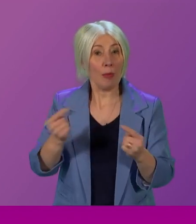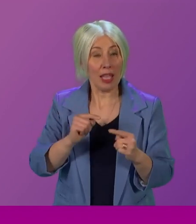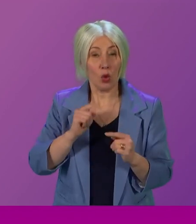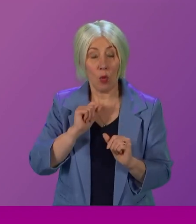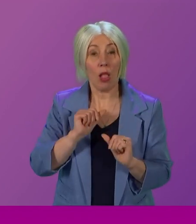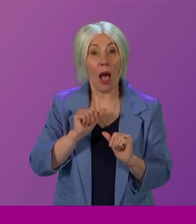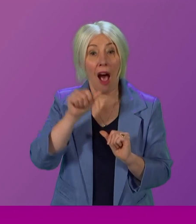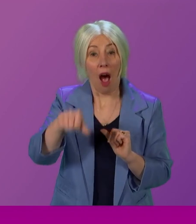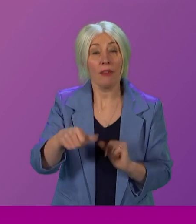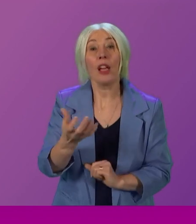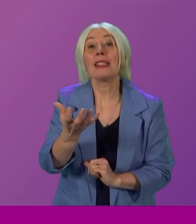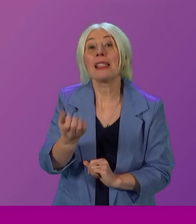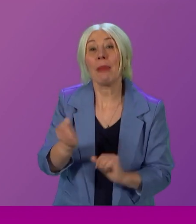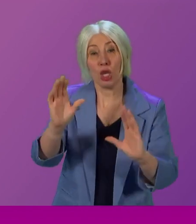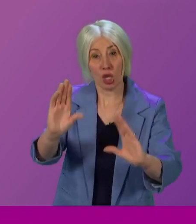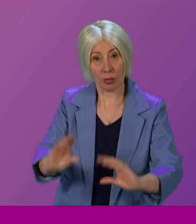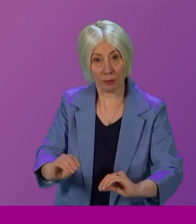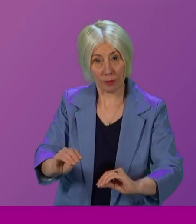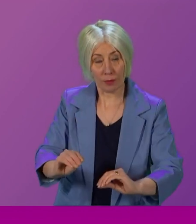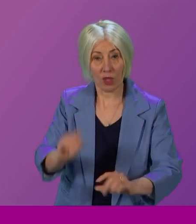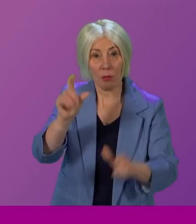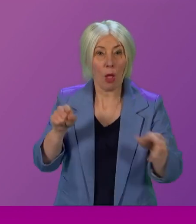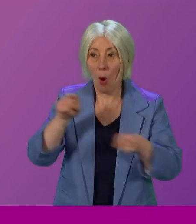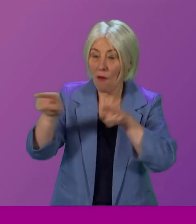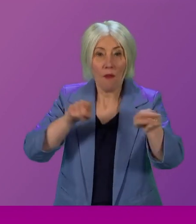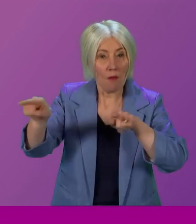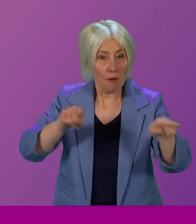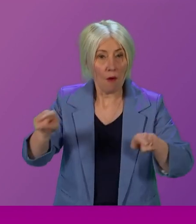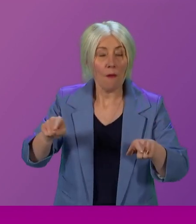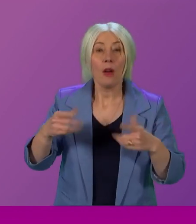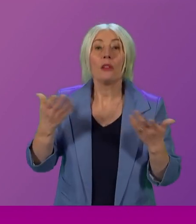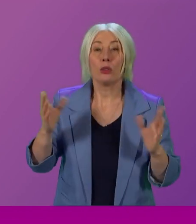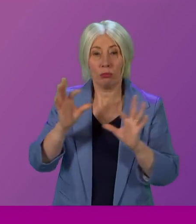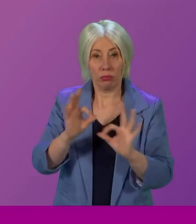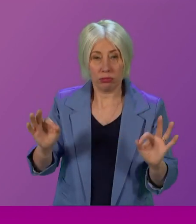be a short suspension to allow those leaving the chamber and the public gallery to do so.